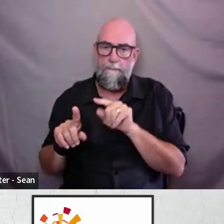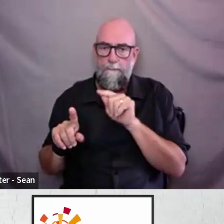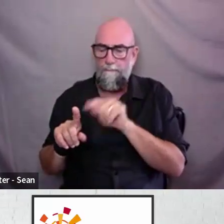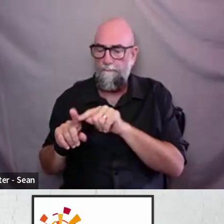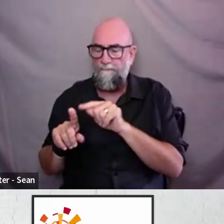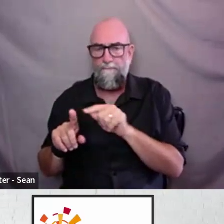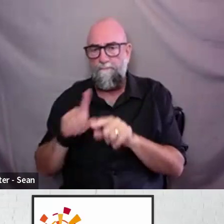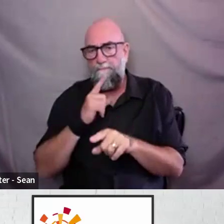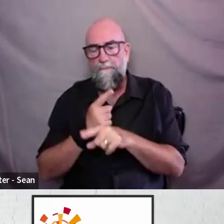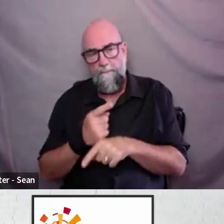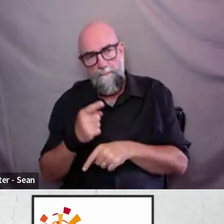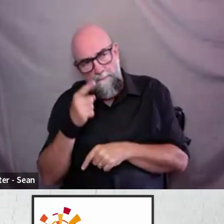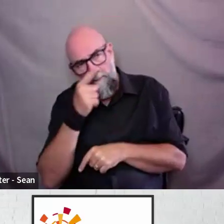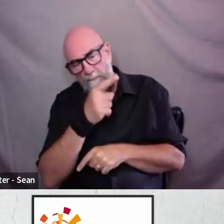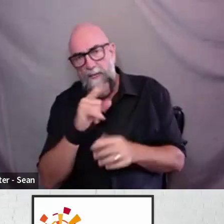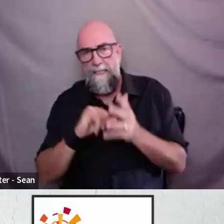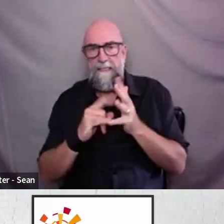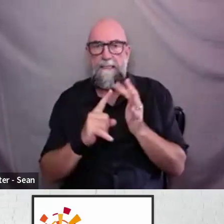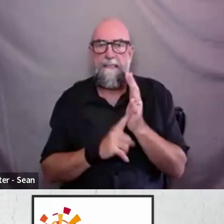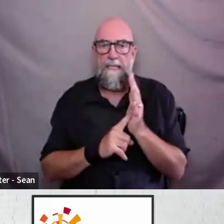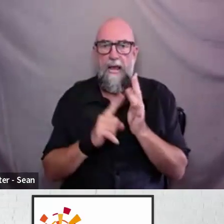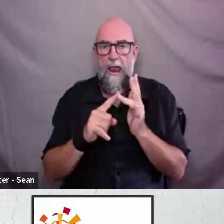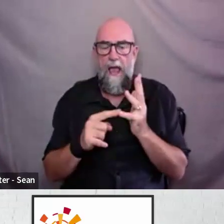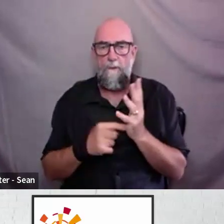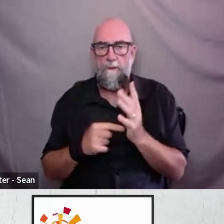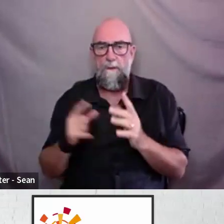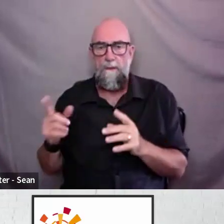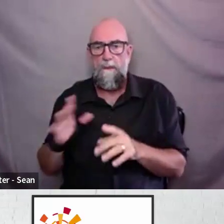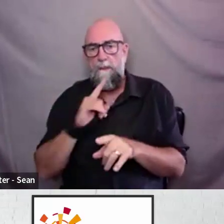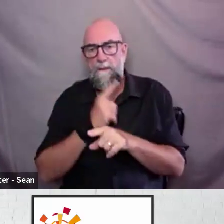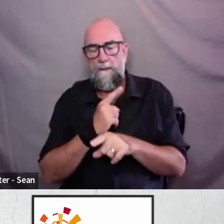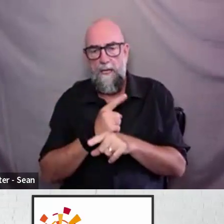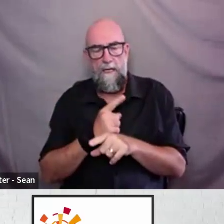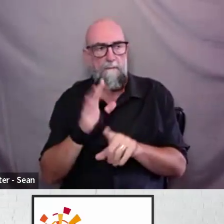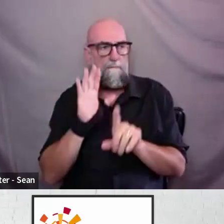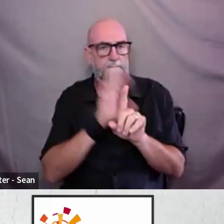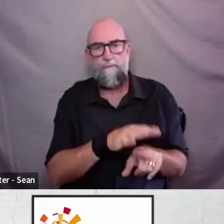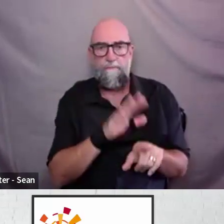undermining and a waste of energy. The people I worked with, I would always say